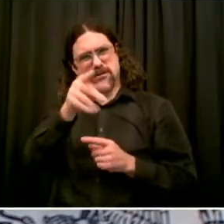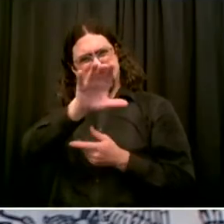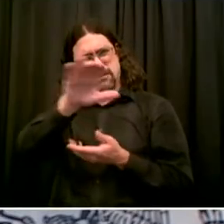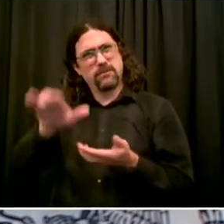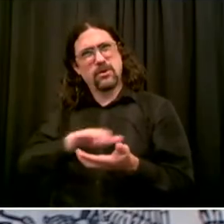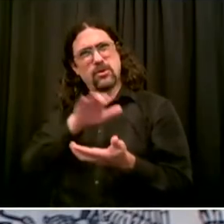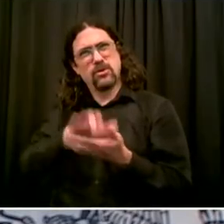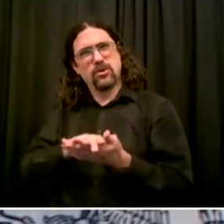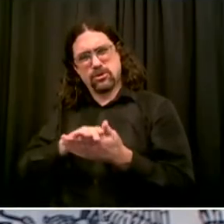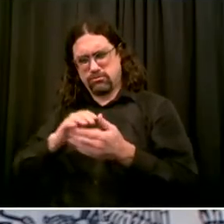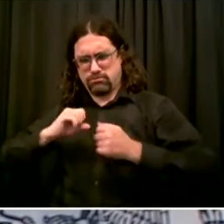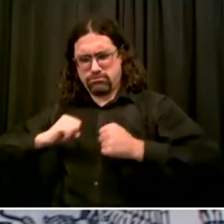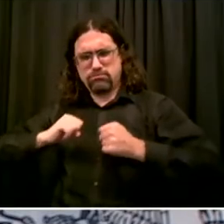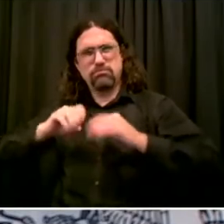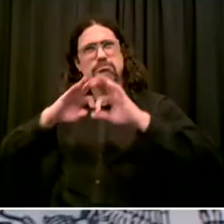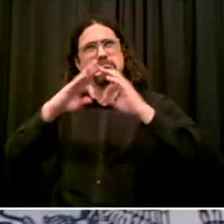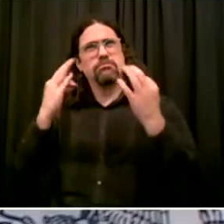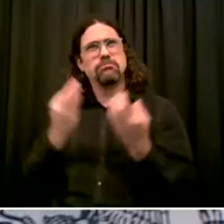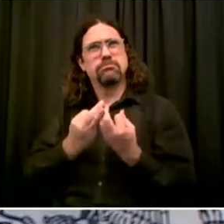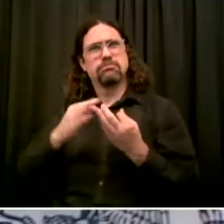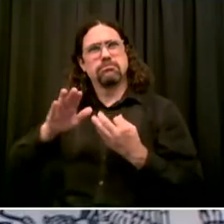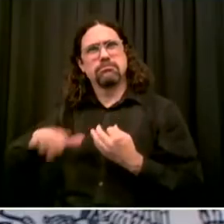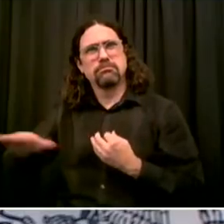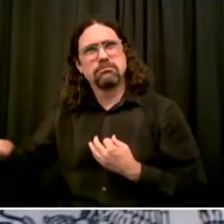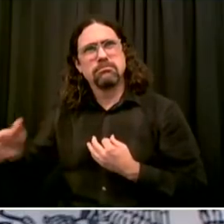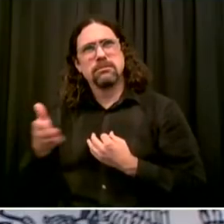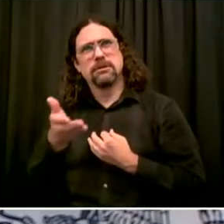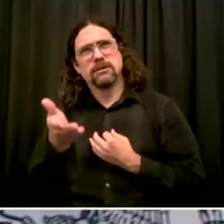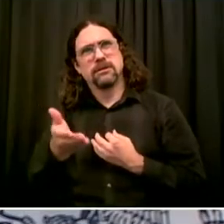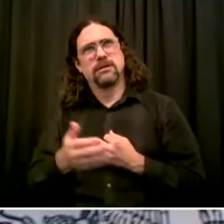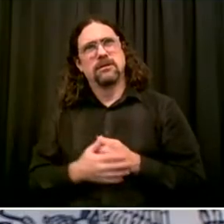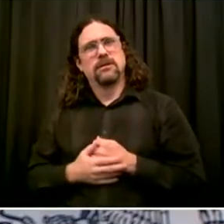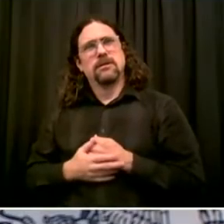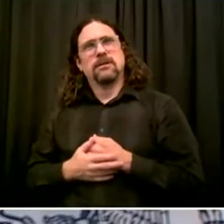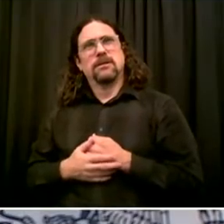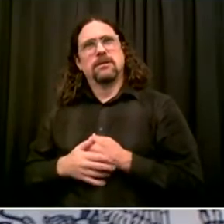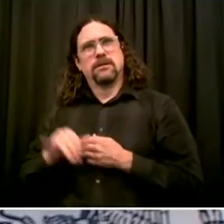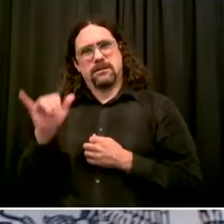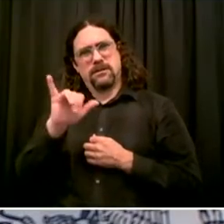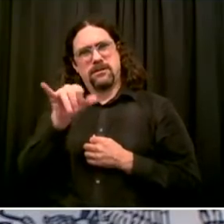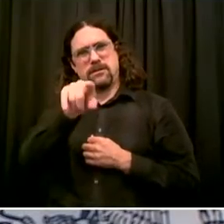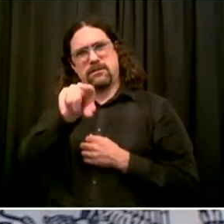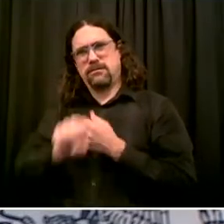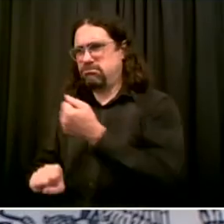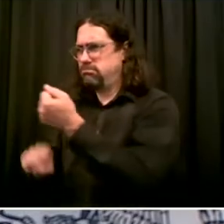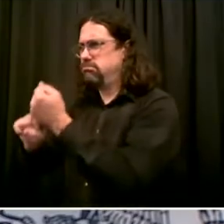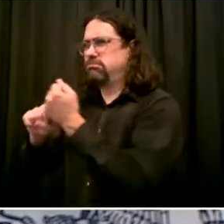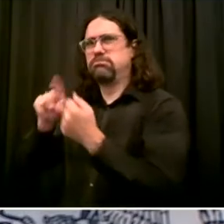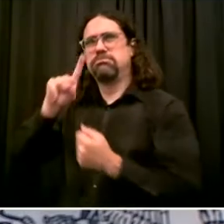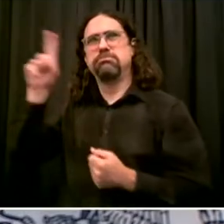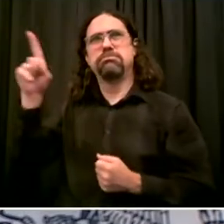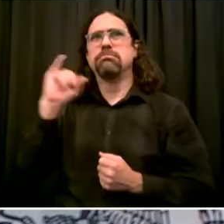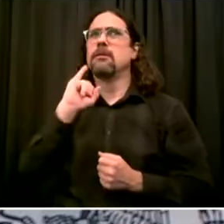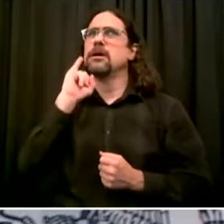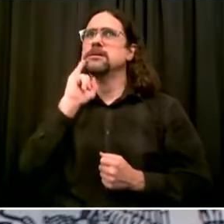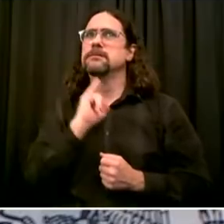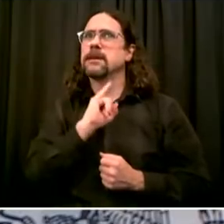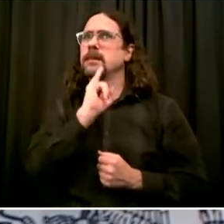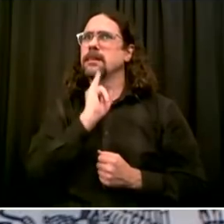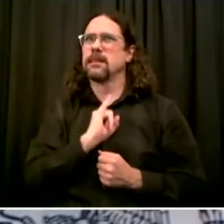I AM IN ACFT A STRONG SUPPORTER OF THE STATE OF ISRAEL. I HAVE A WOENDRL FUFAMILY AND I AM